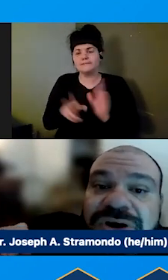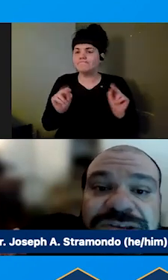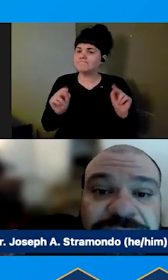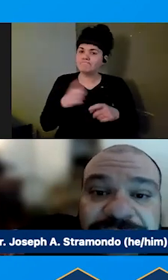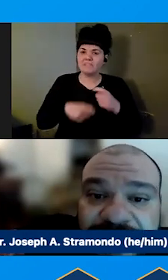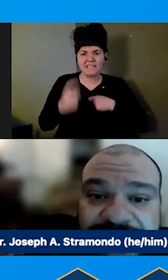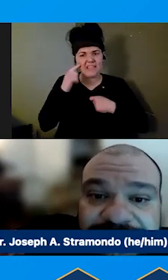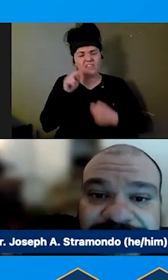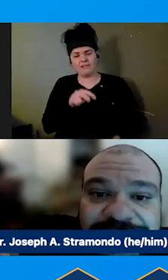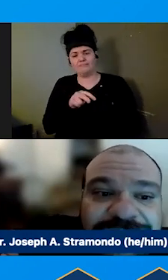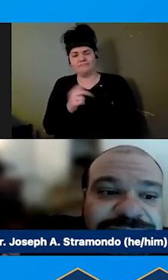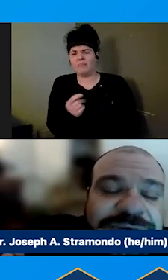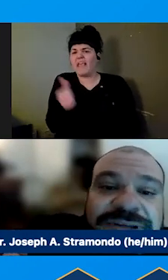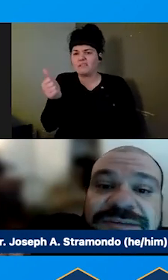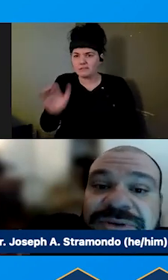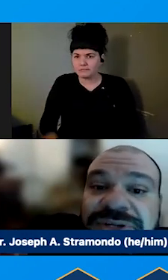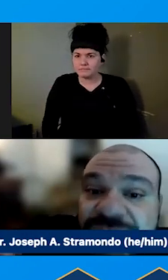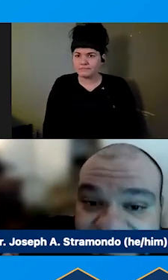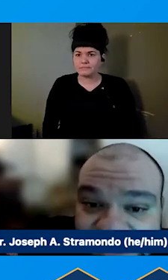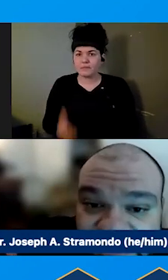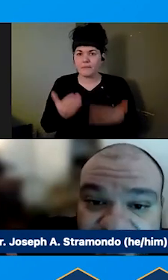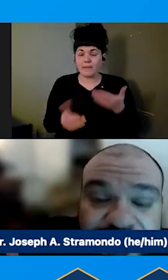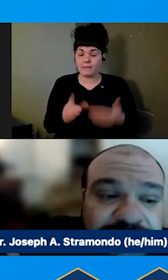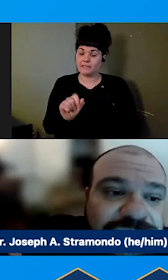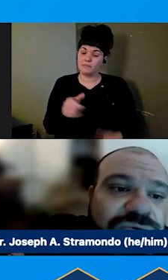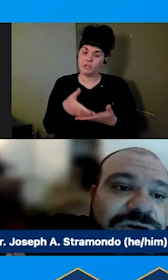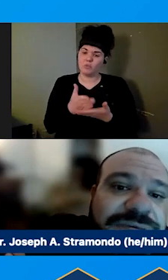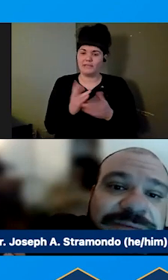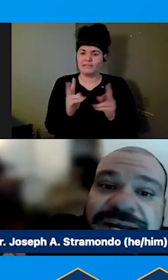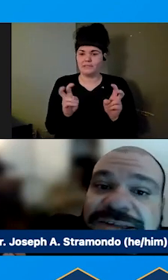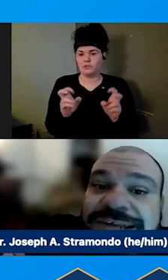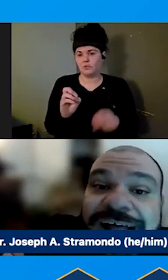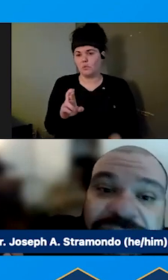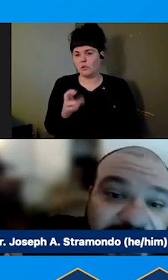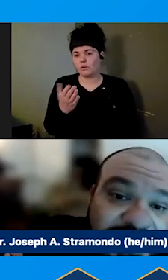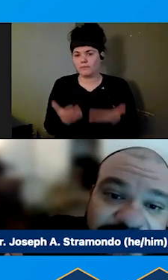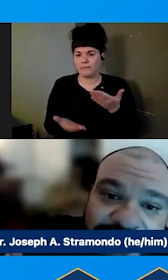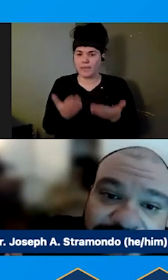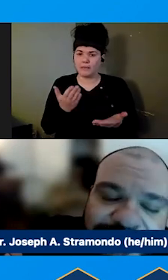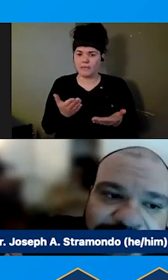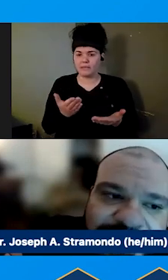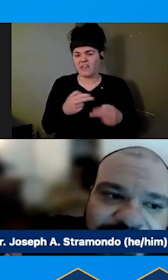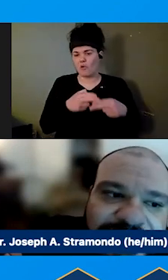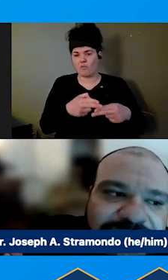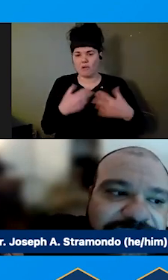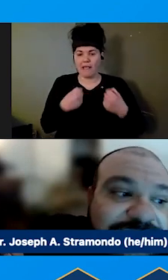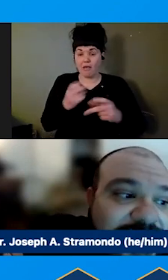It's thought of as something egg. Right. As maybe -- something else. Maybe a disability rights issue or a healthcare issue. Okay. It's